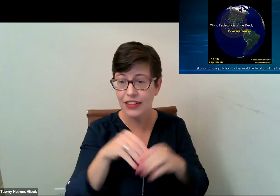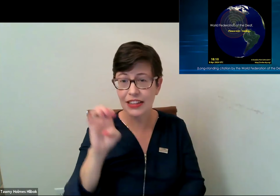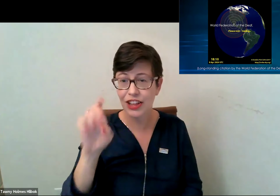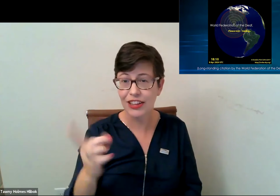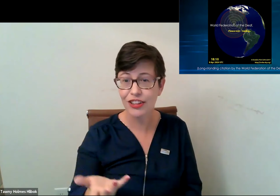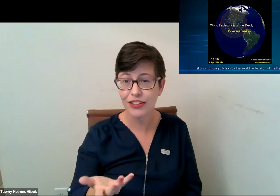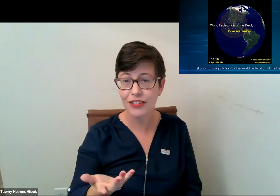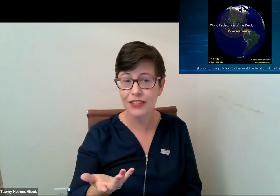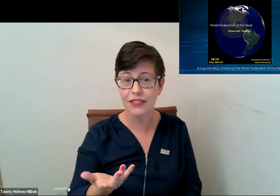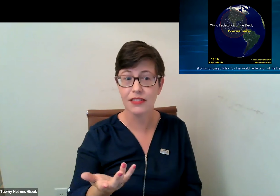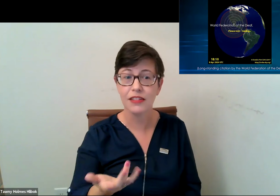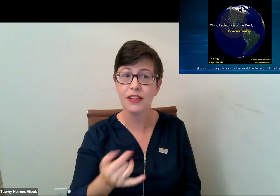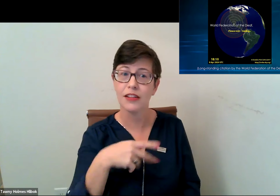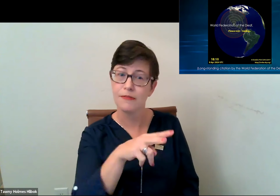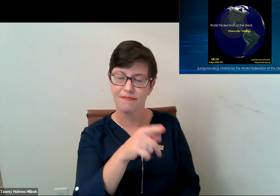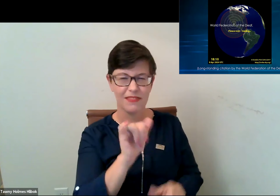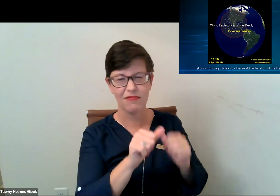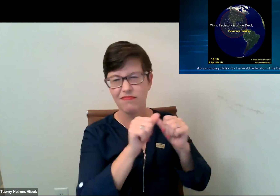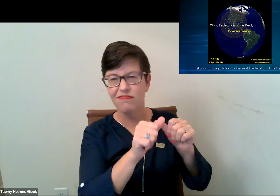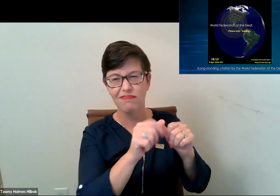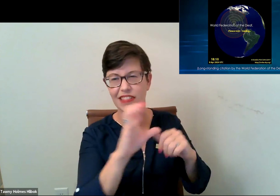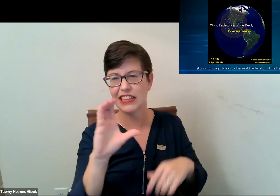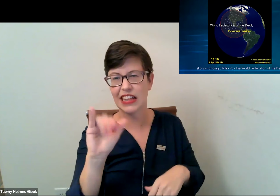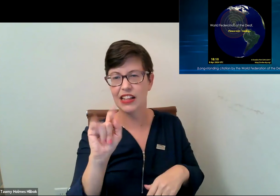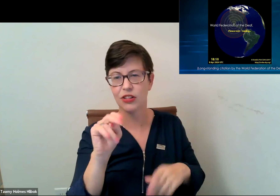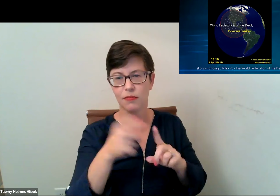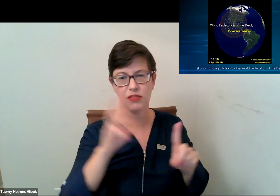access to their education in American sign language or in their native sign languages